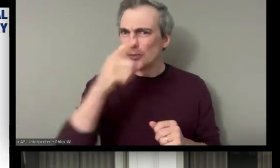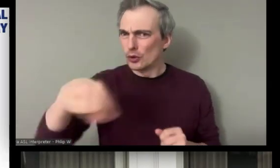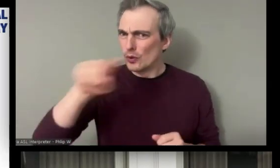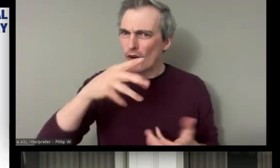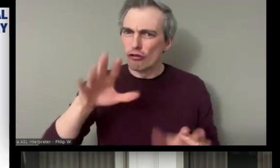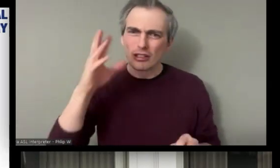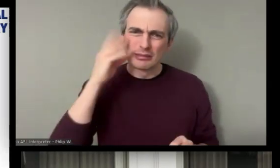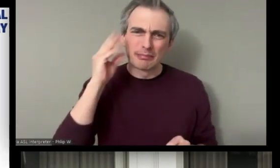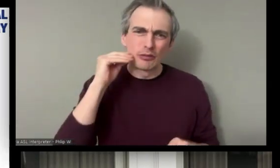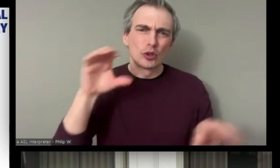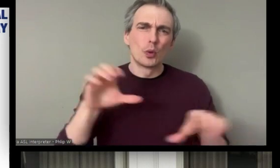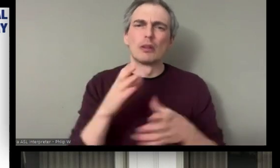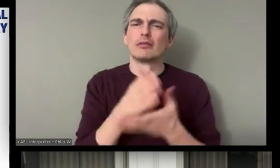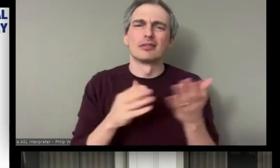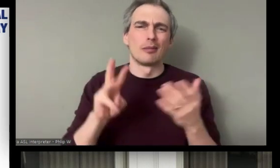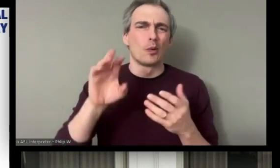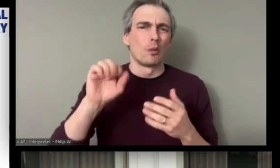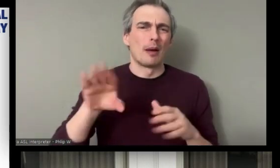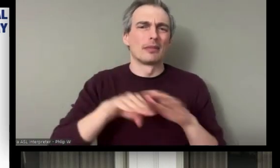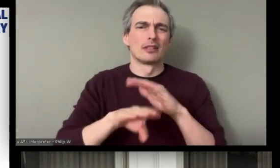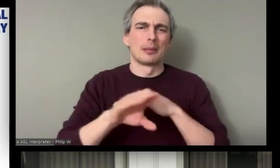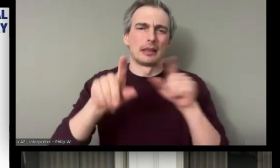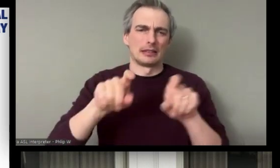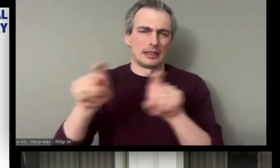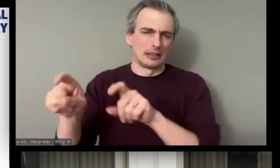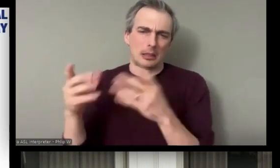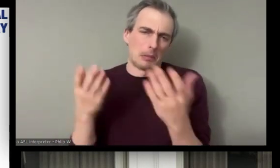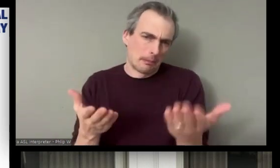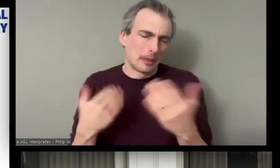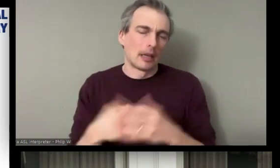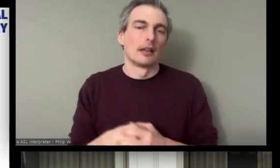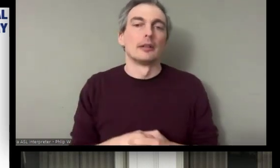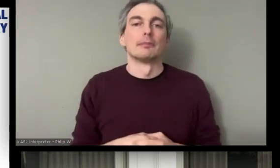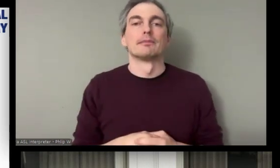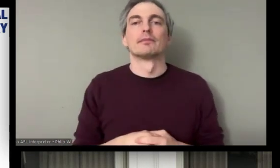testing -- but I think one thing that's very interesting in virtual reality is